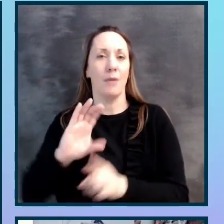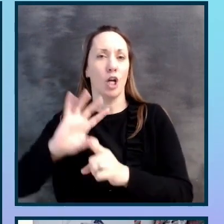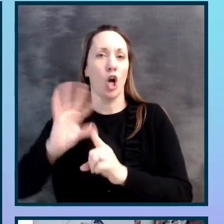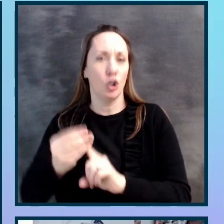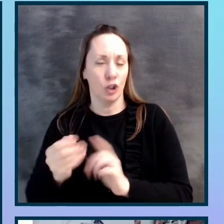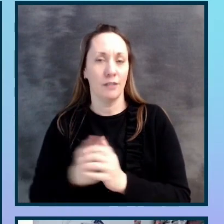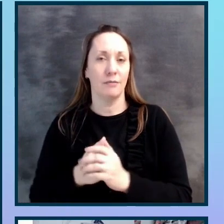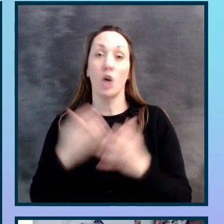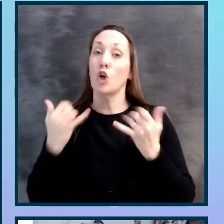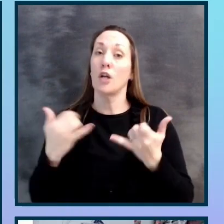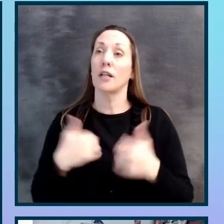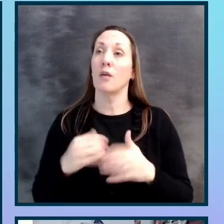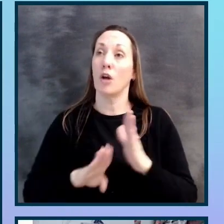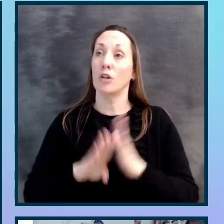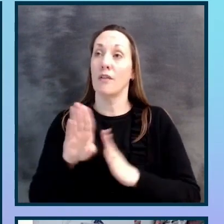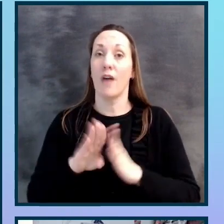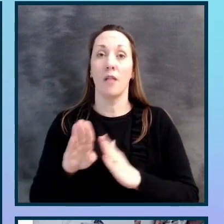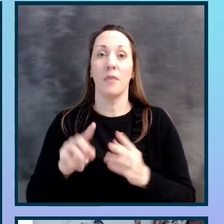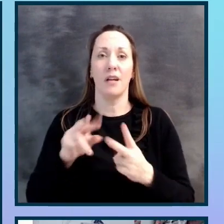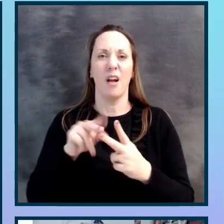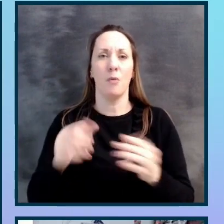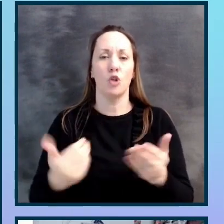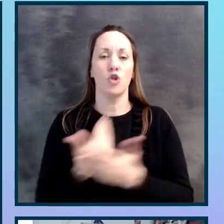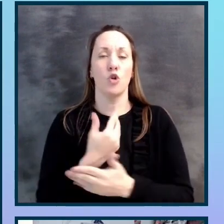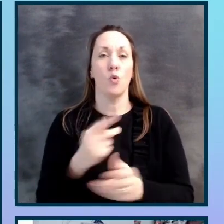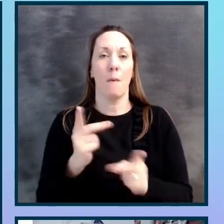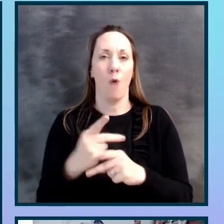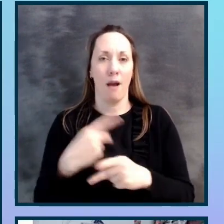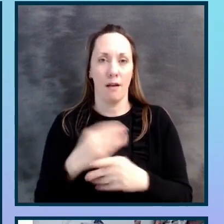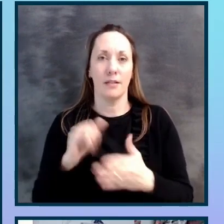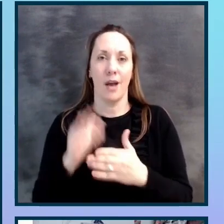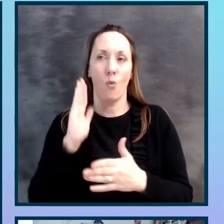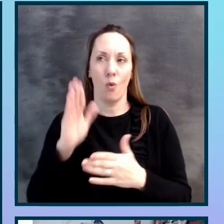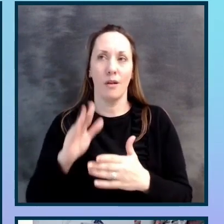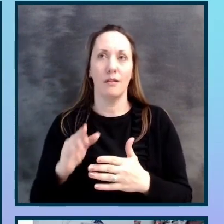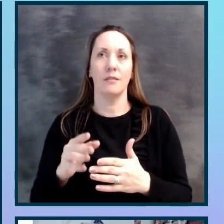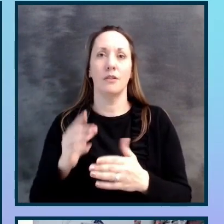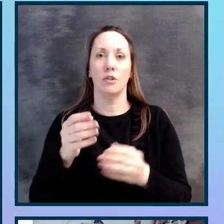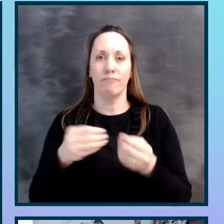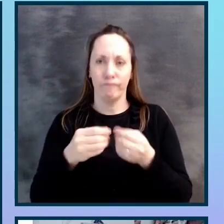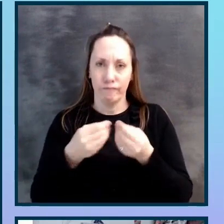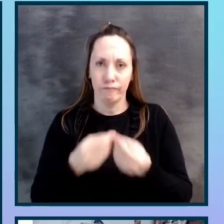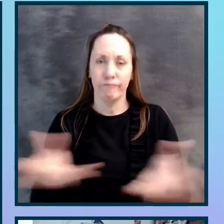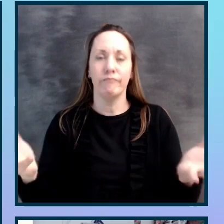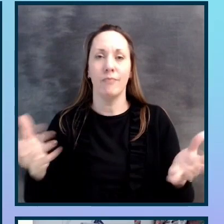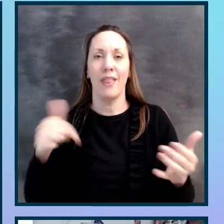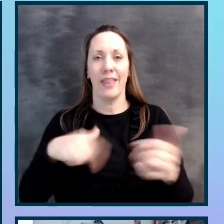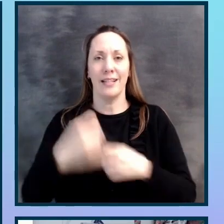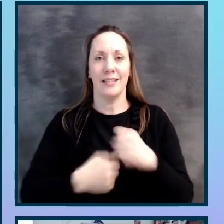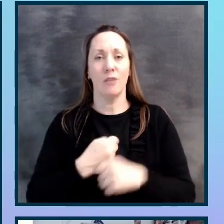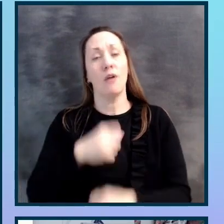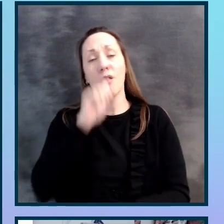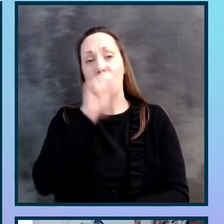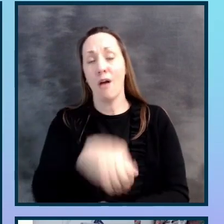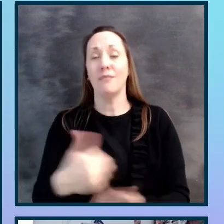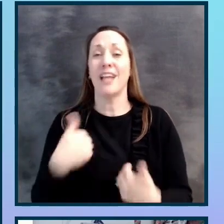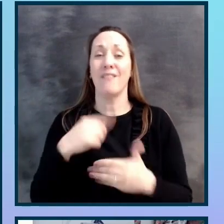Currently, we are developing a couple new products that will be coming out this year, and I've really loved having designers and engineers